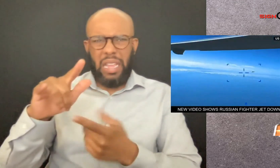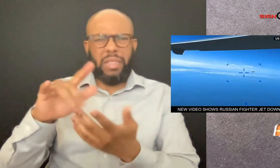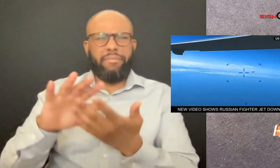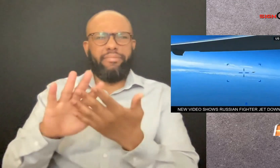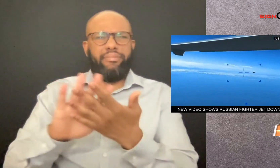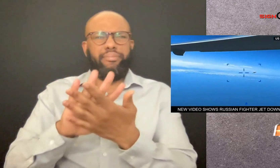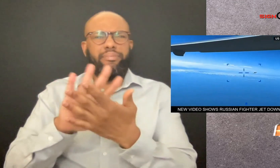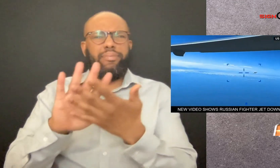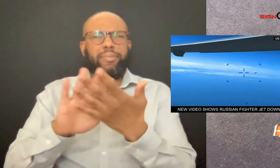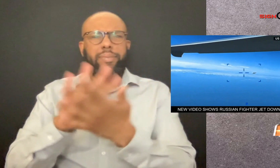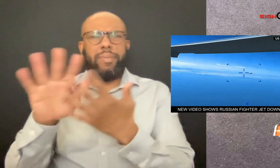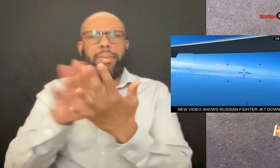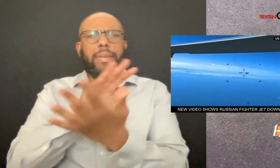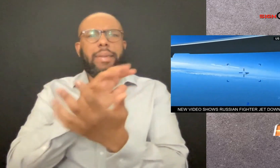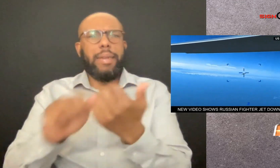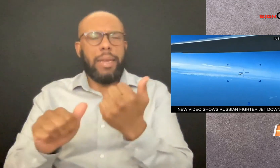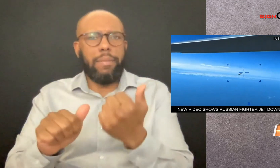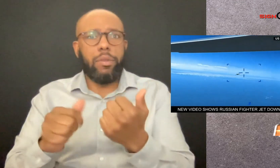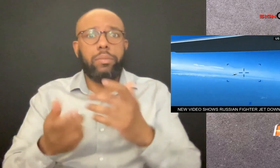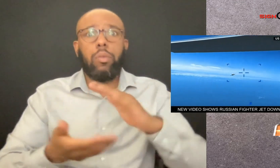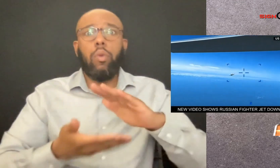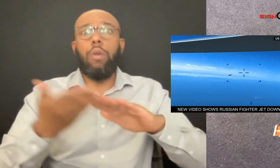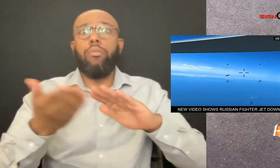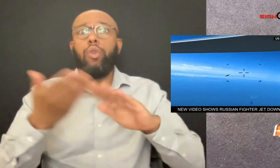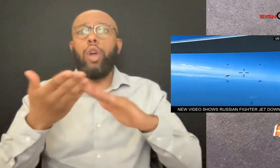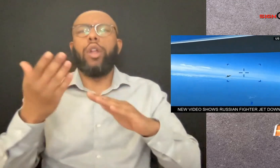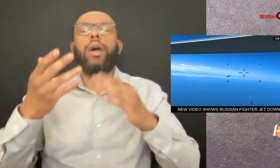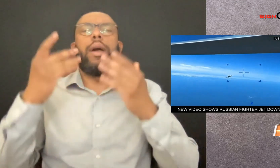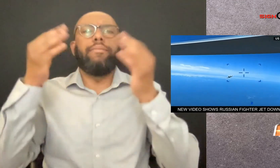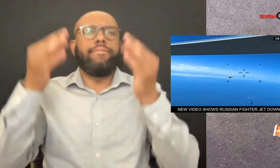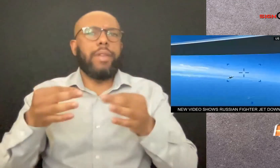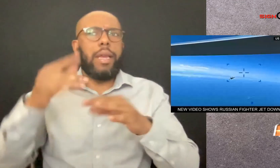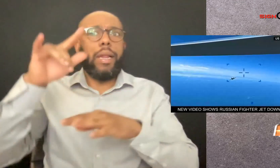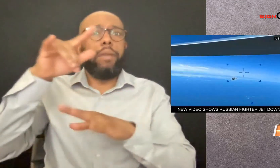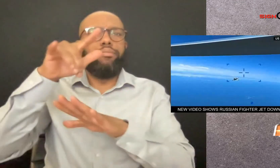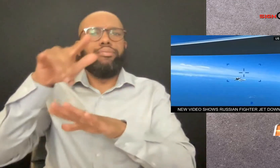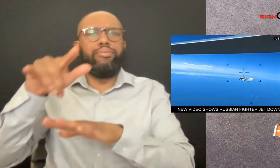The video is then disrupted as the jet collides with the Drone.